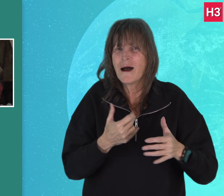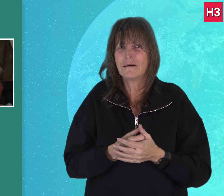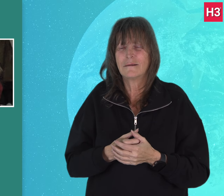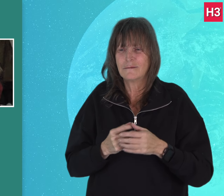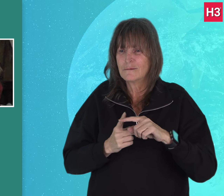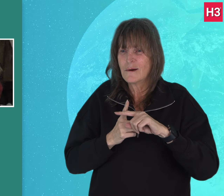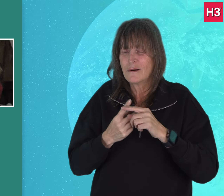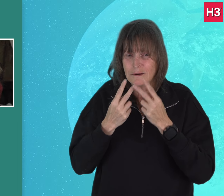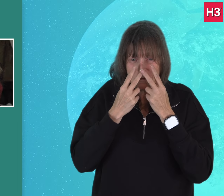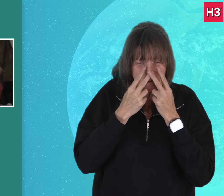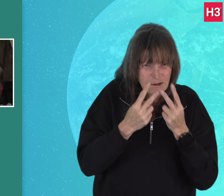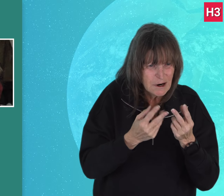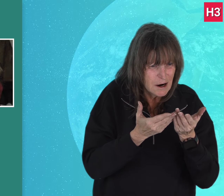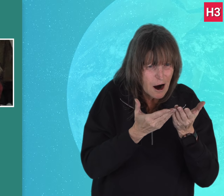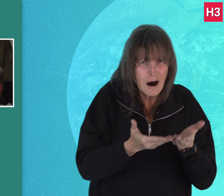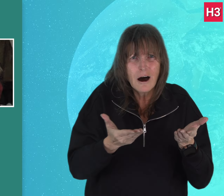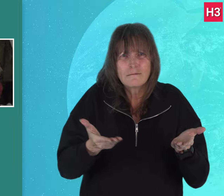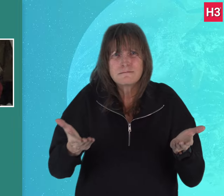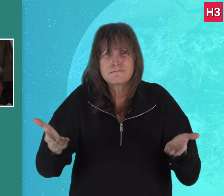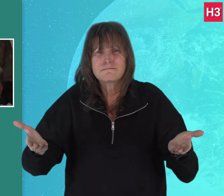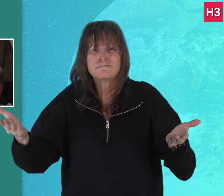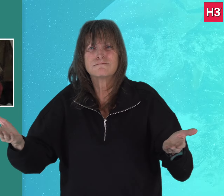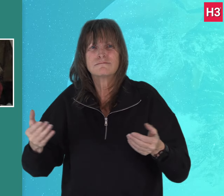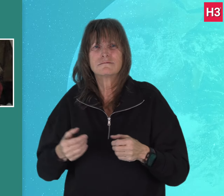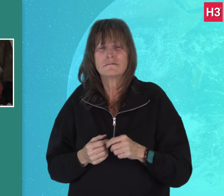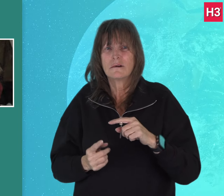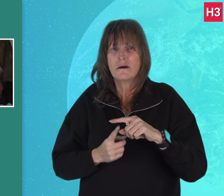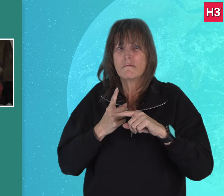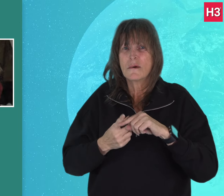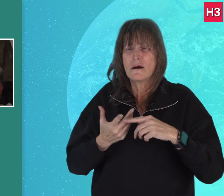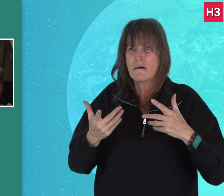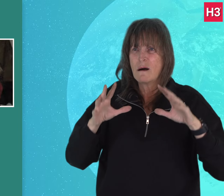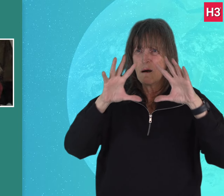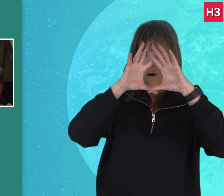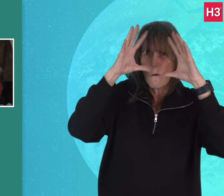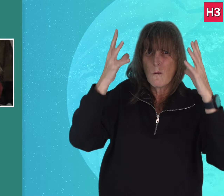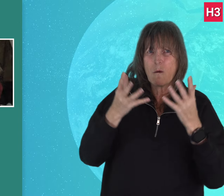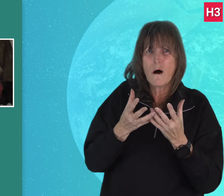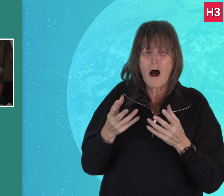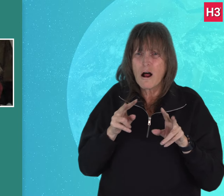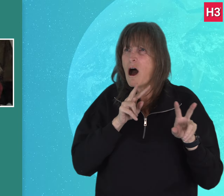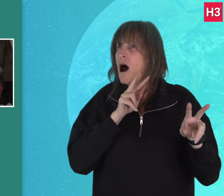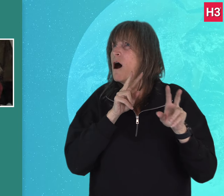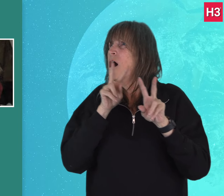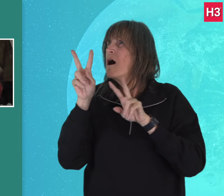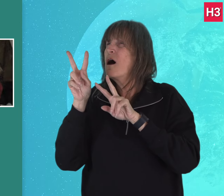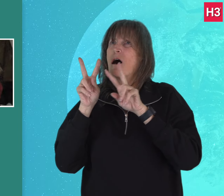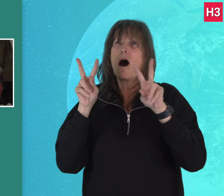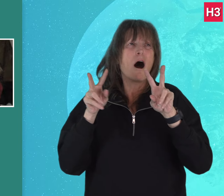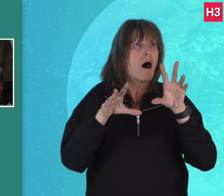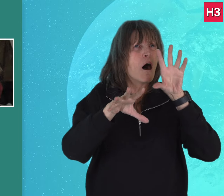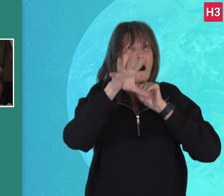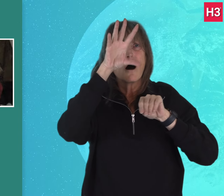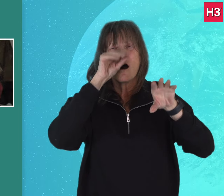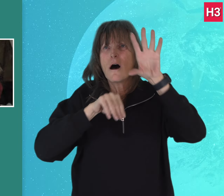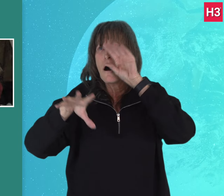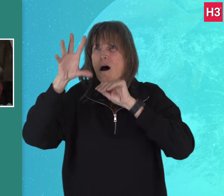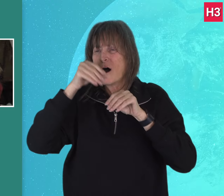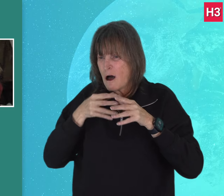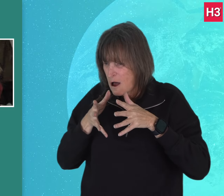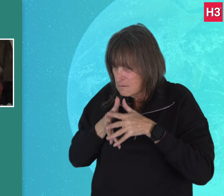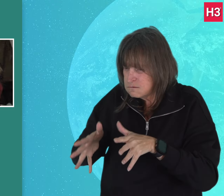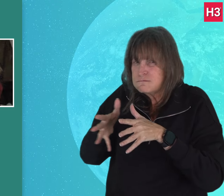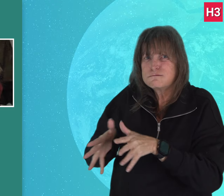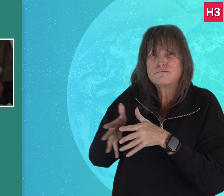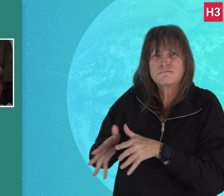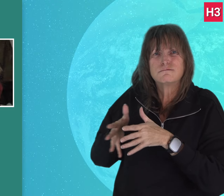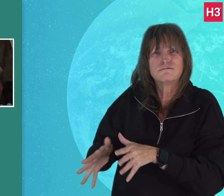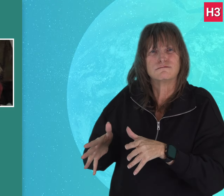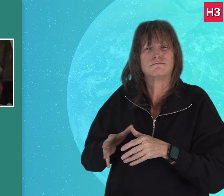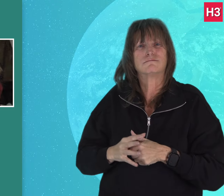right away. Babies learn through play, by seeing things, and